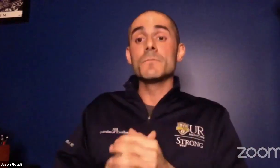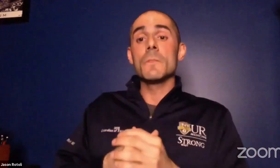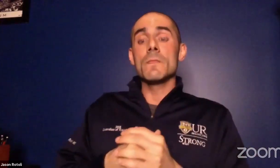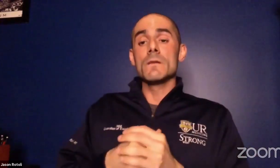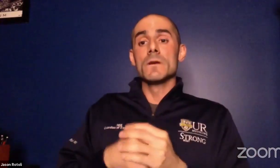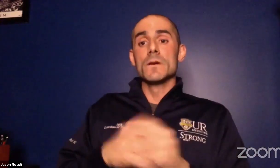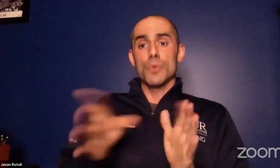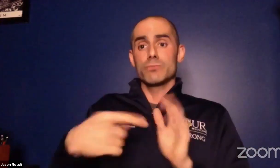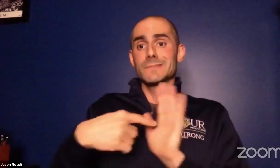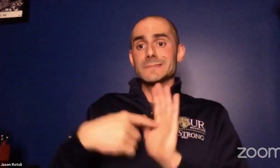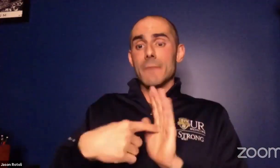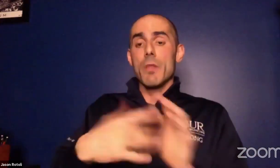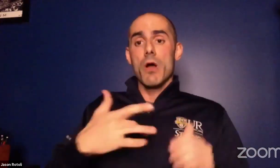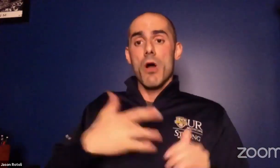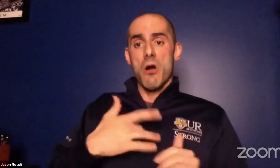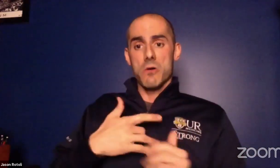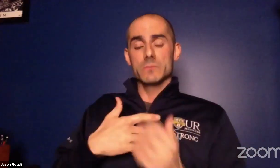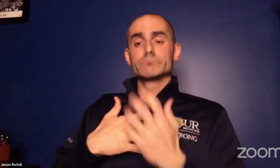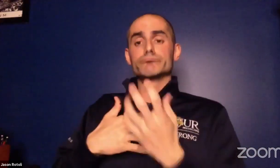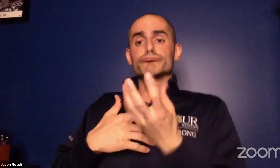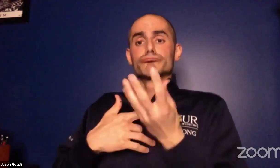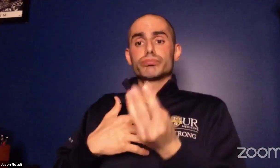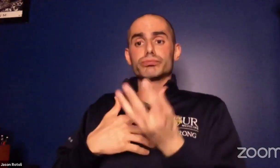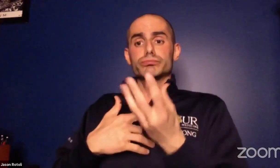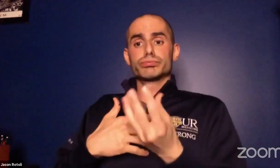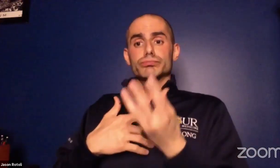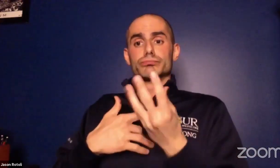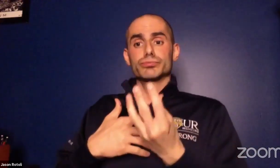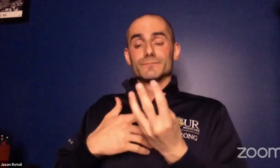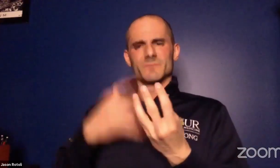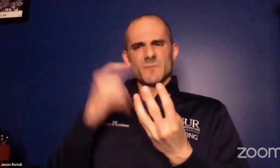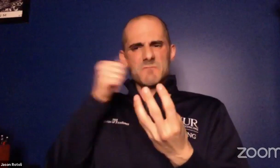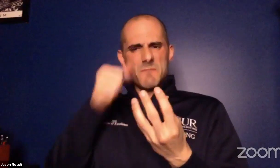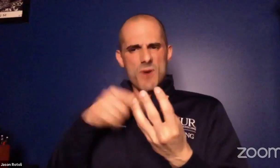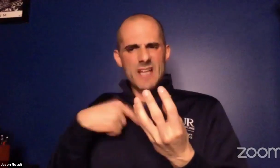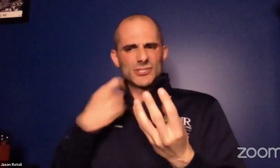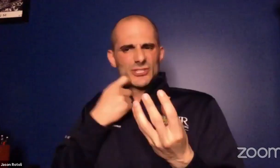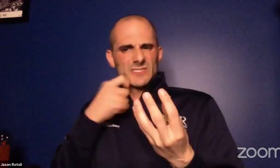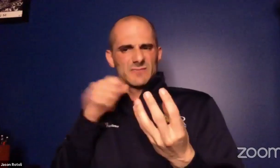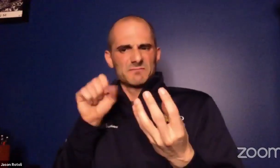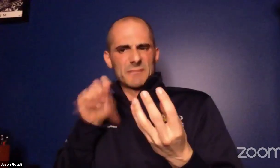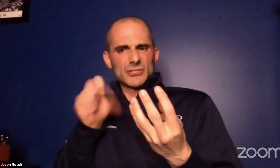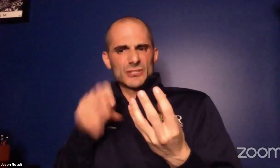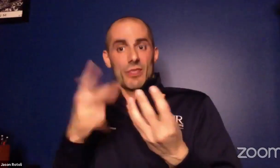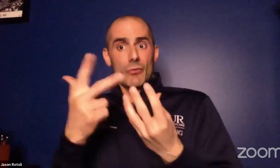pain, it's important to know how your body is structured, how your body functions,